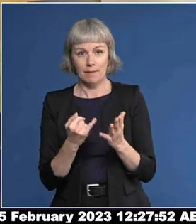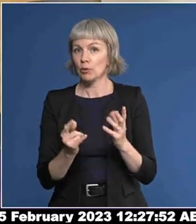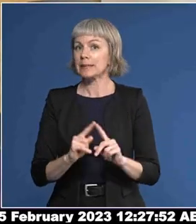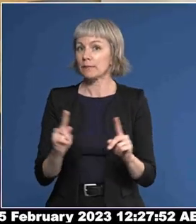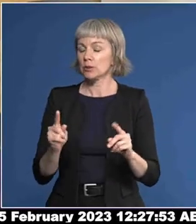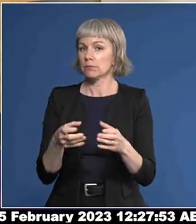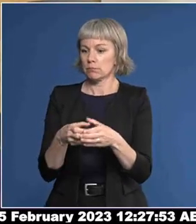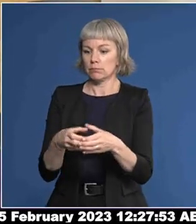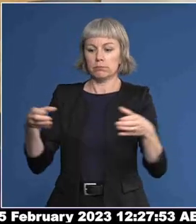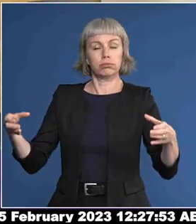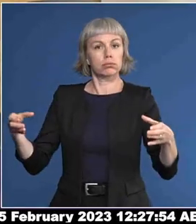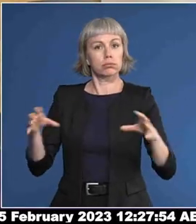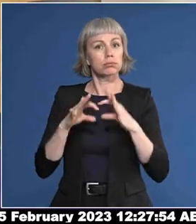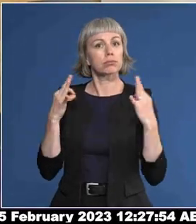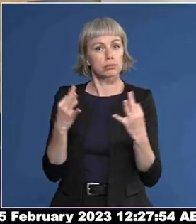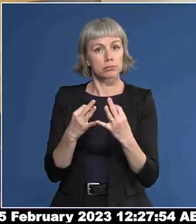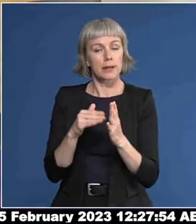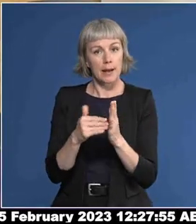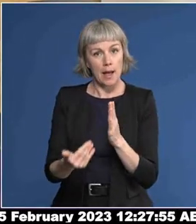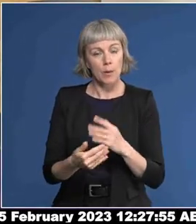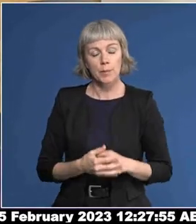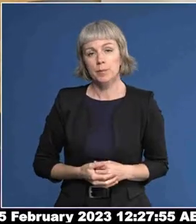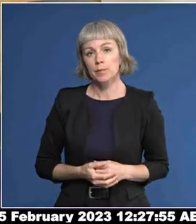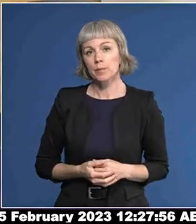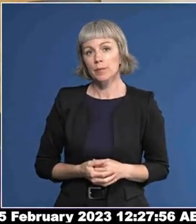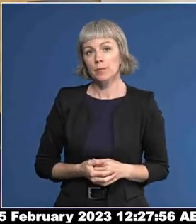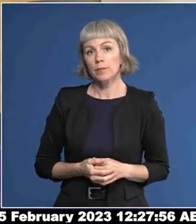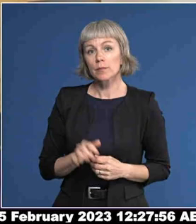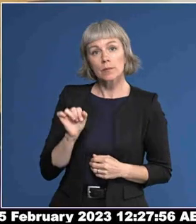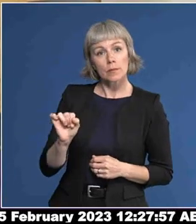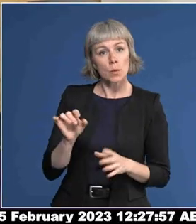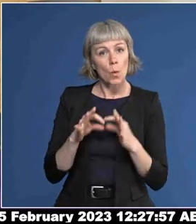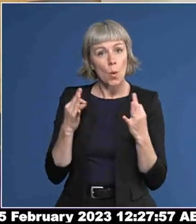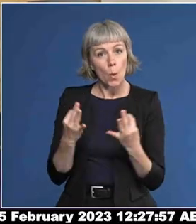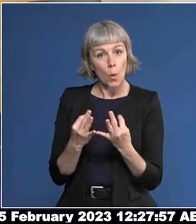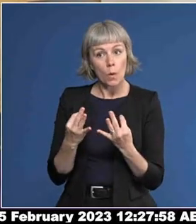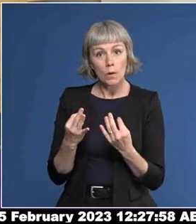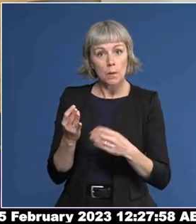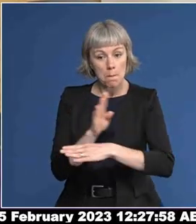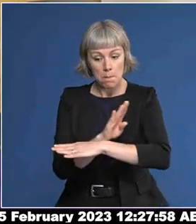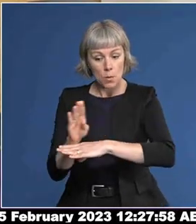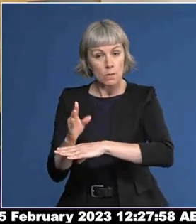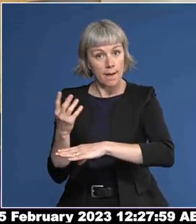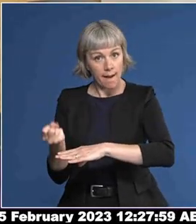And does The Disability Trust have any directors with lived experience on the board? Yes, we do.